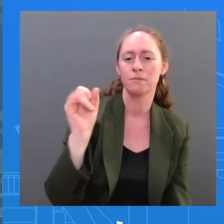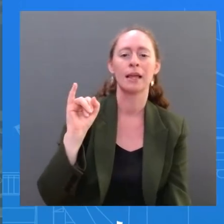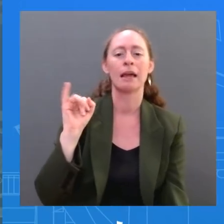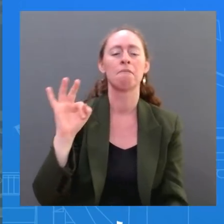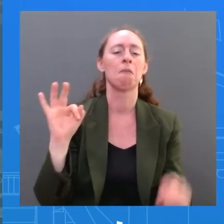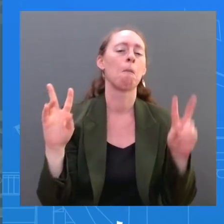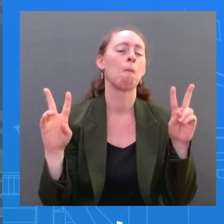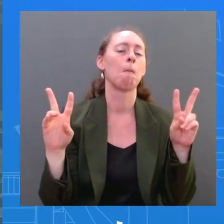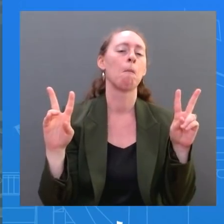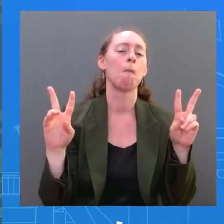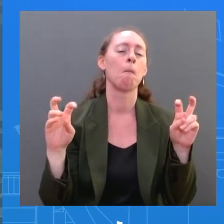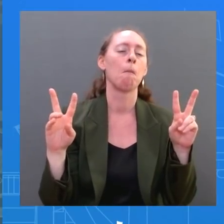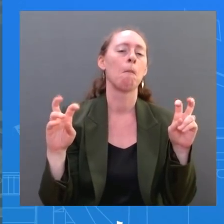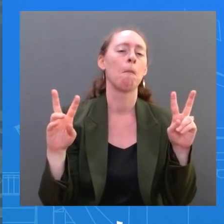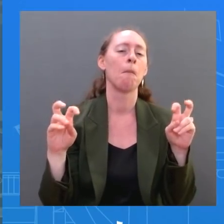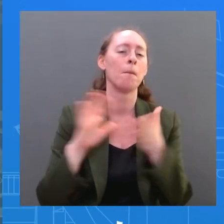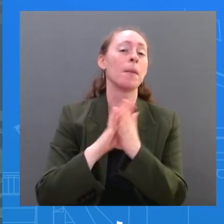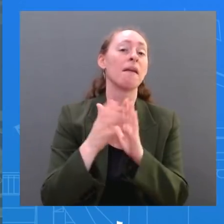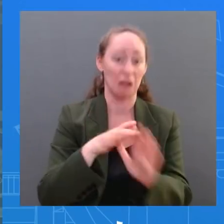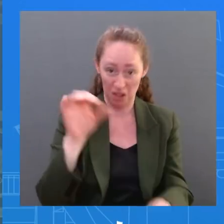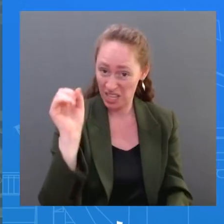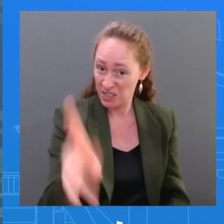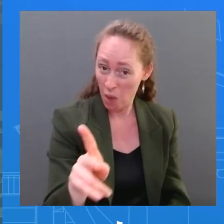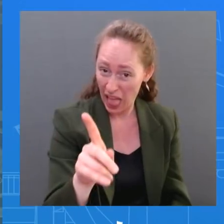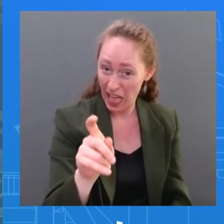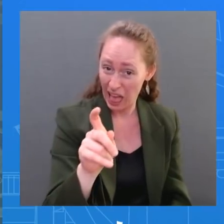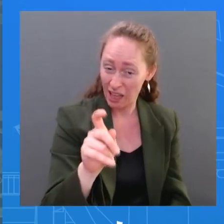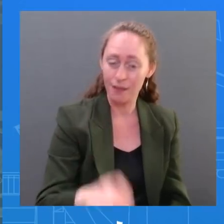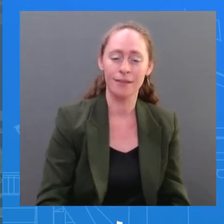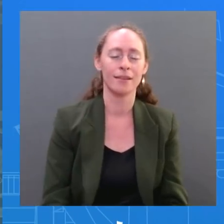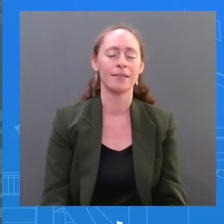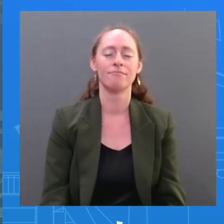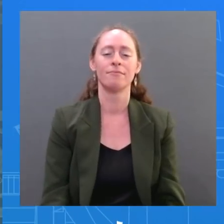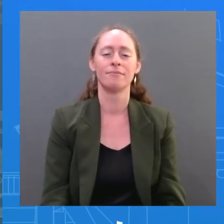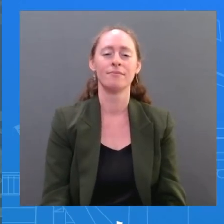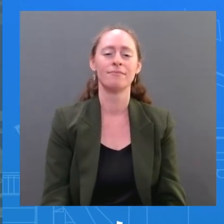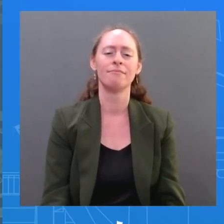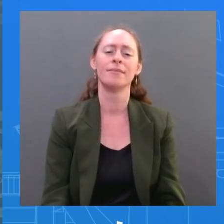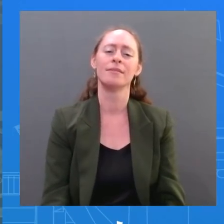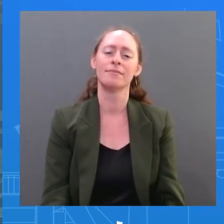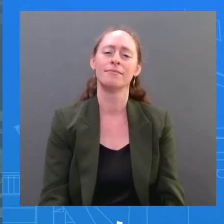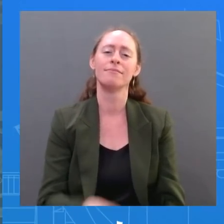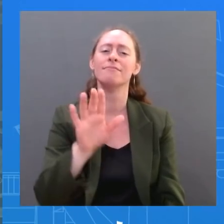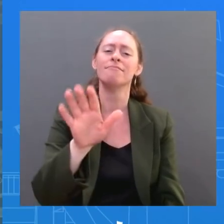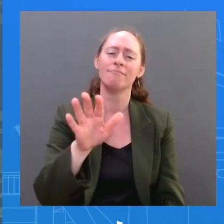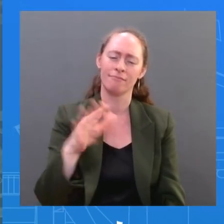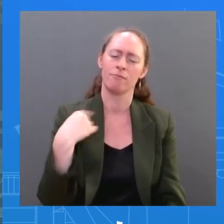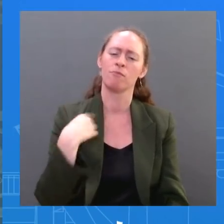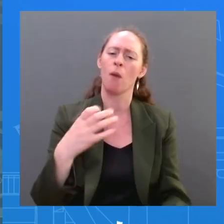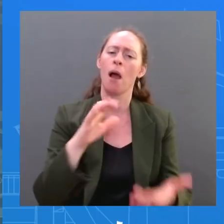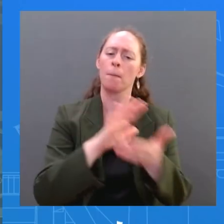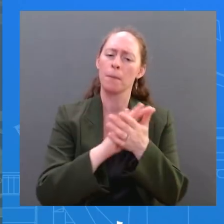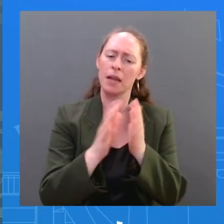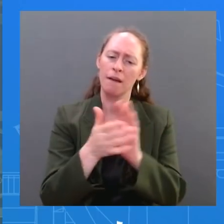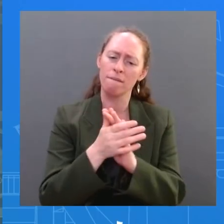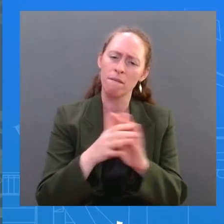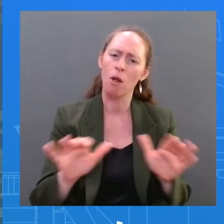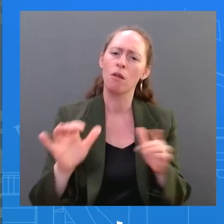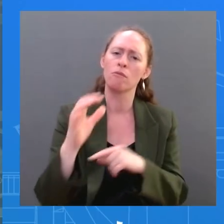that we want to see peaceful protests. That's what we have said. We want to see the pe- -- the protests be peaceful. But when it comes to intimidation,